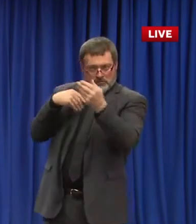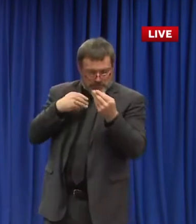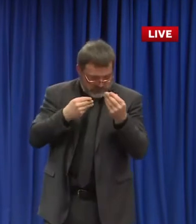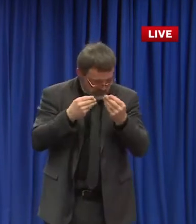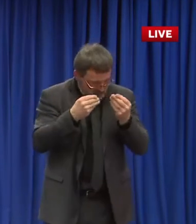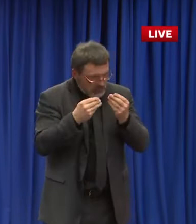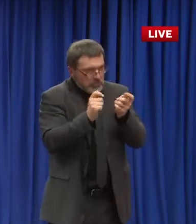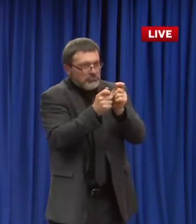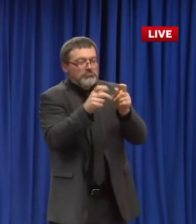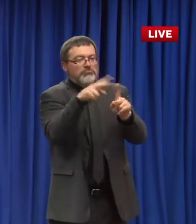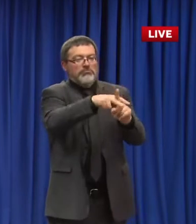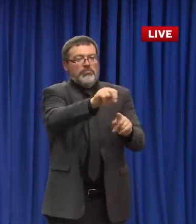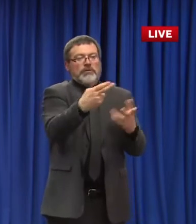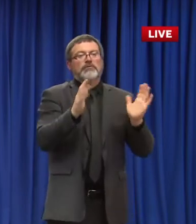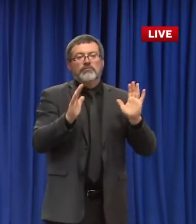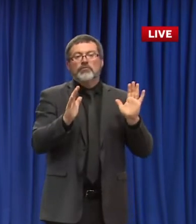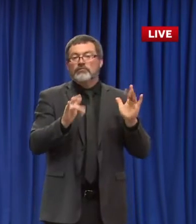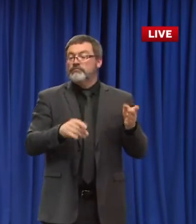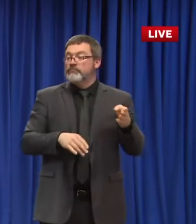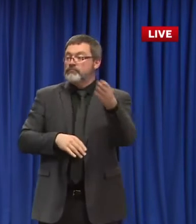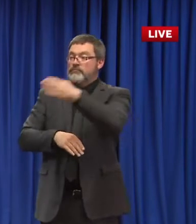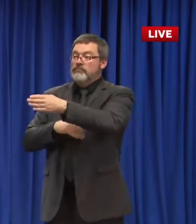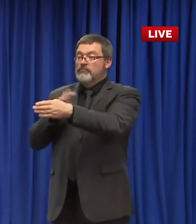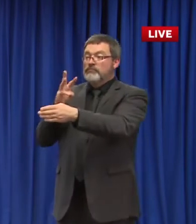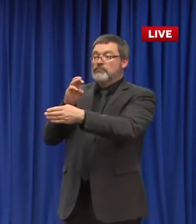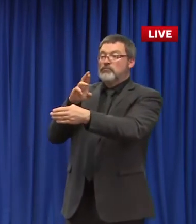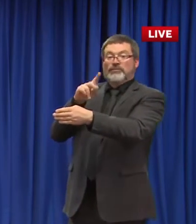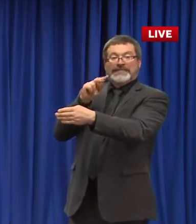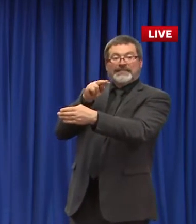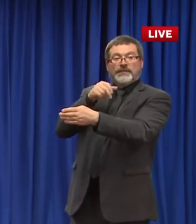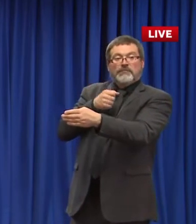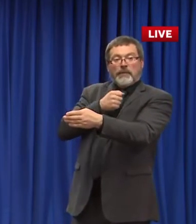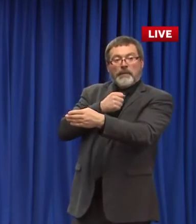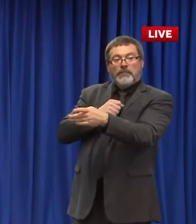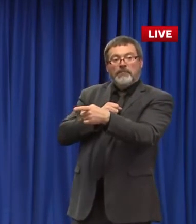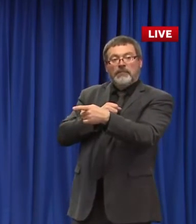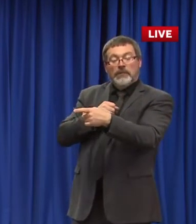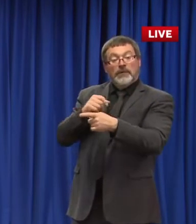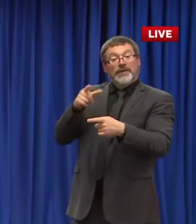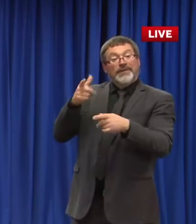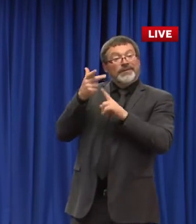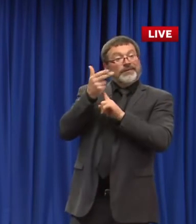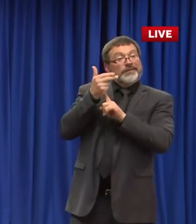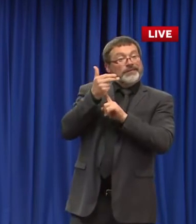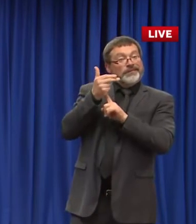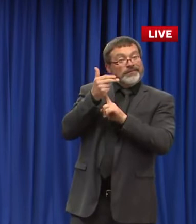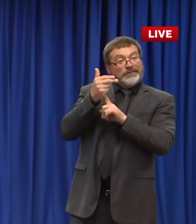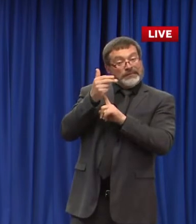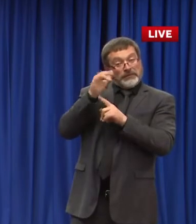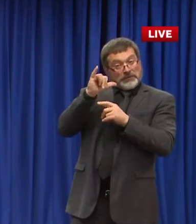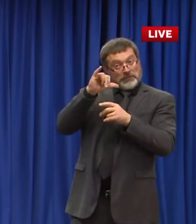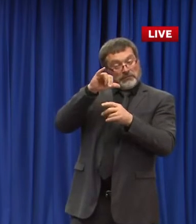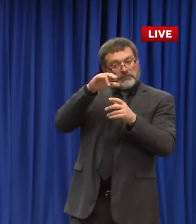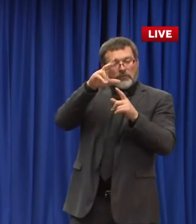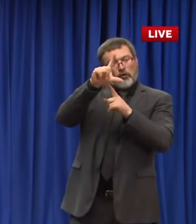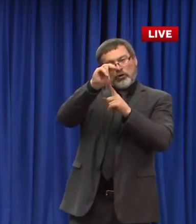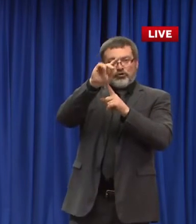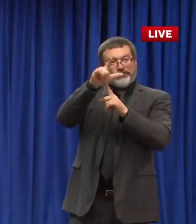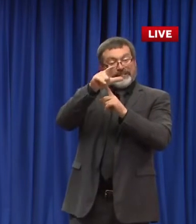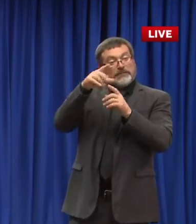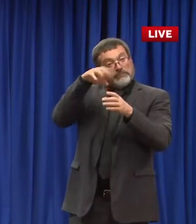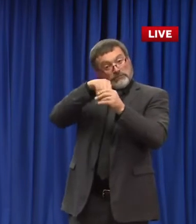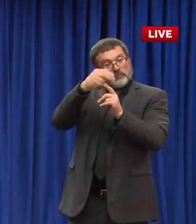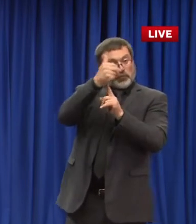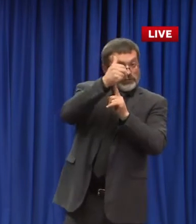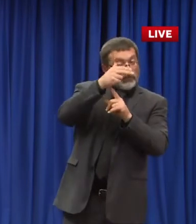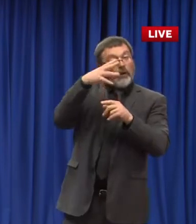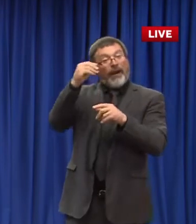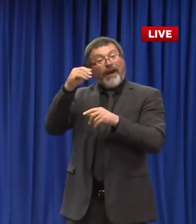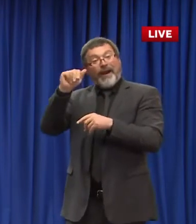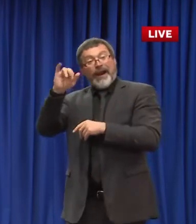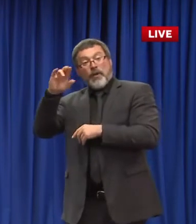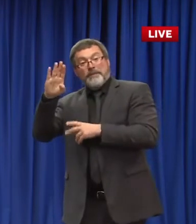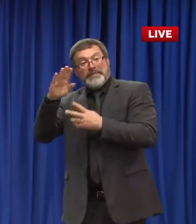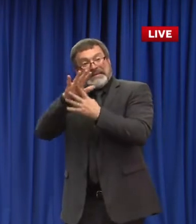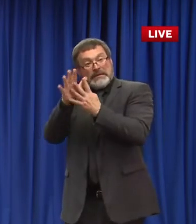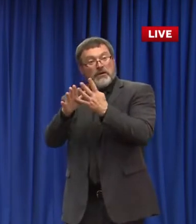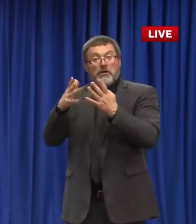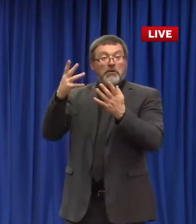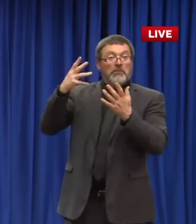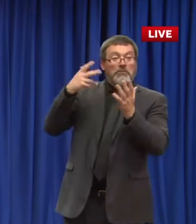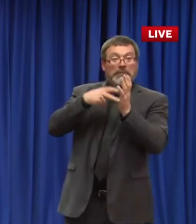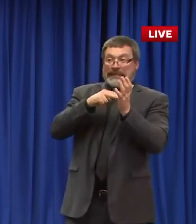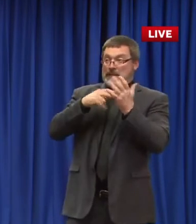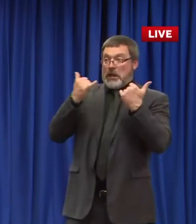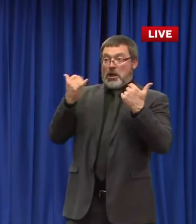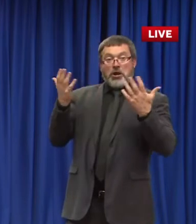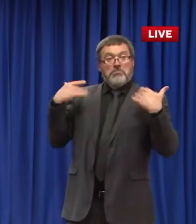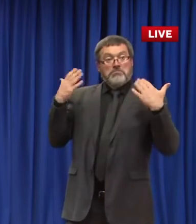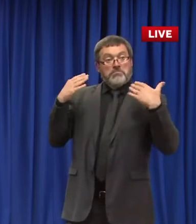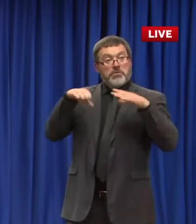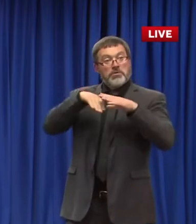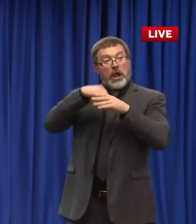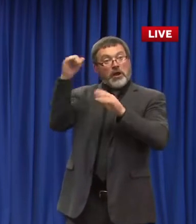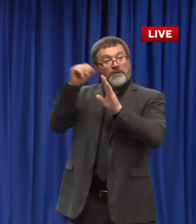I THINK FAIRLY QUICKLY DEPENDING ON WHAT IT MIGHT WHA IT MIGHT SAY.